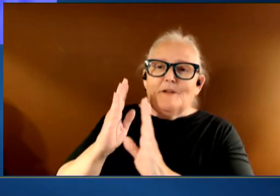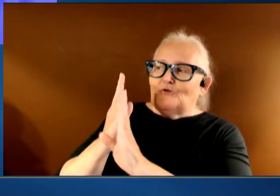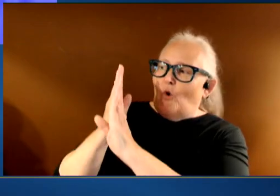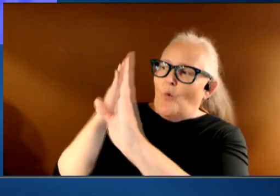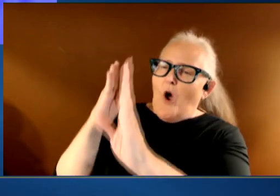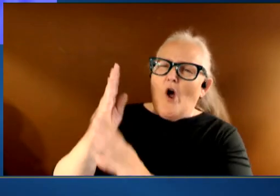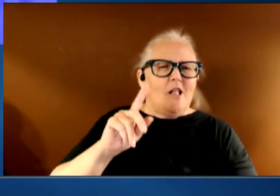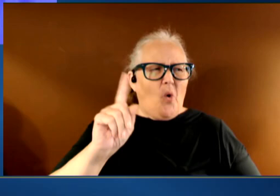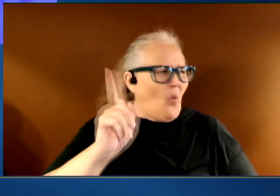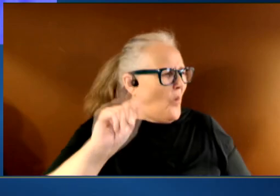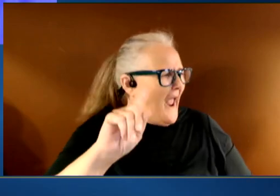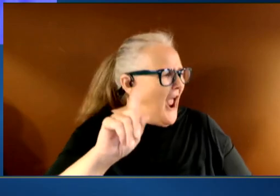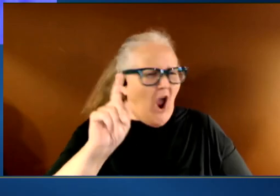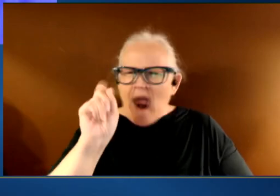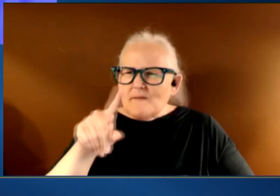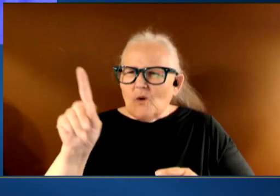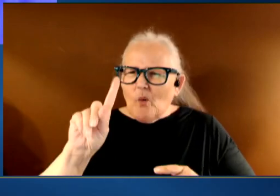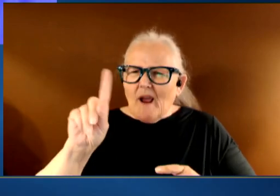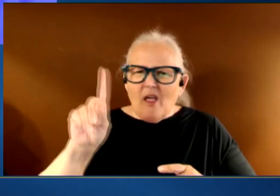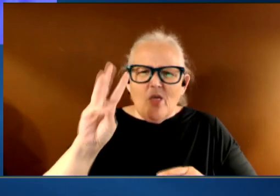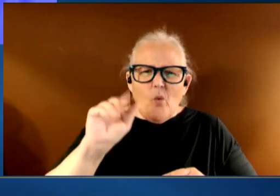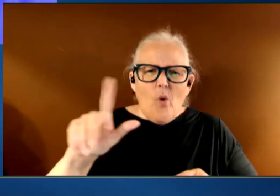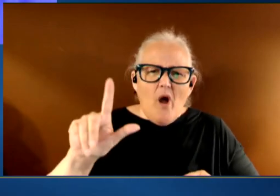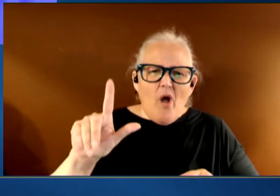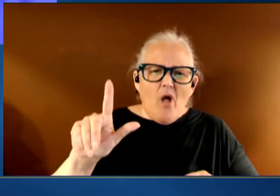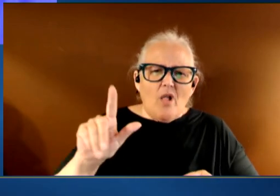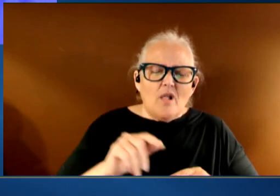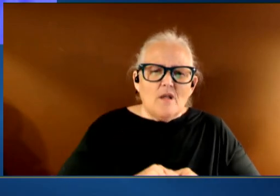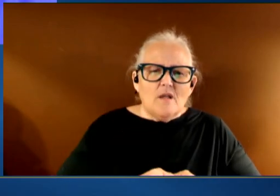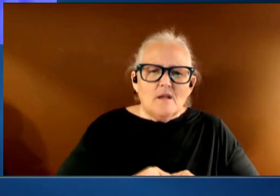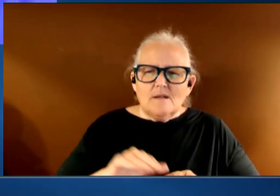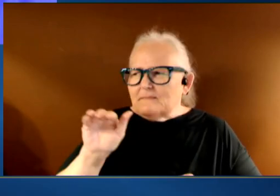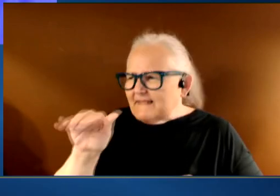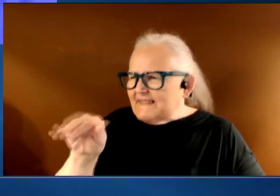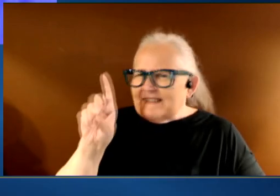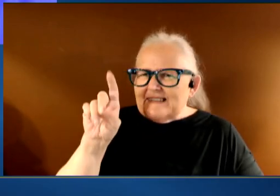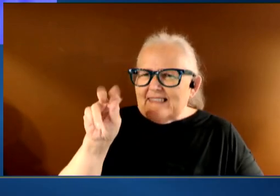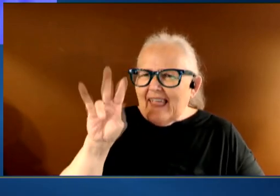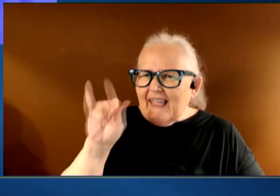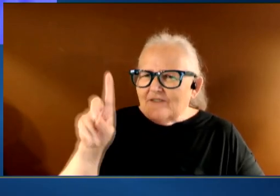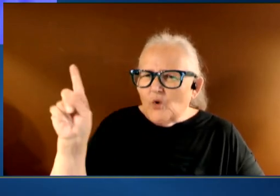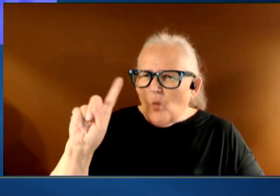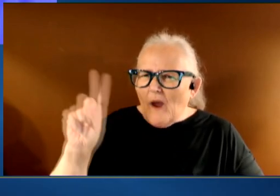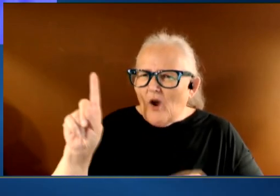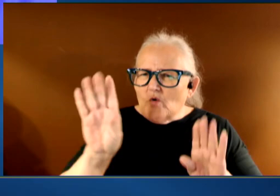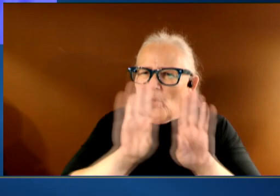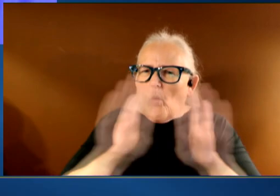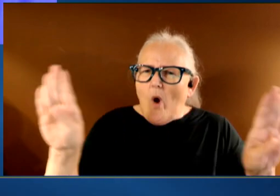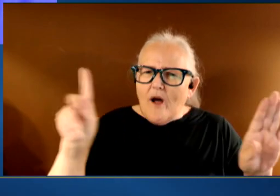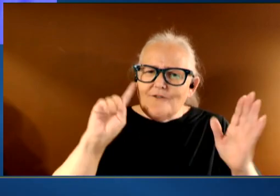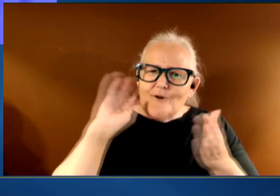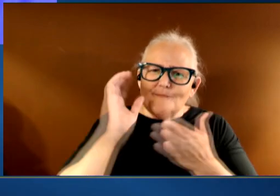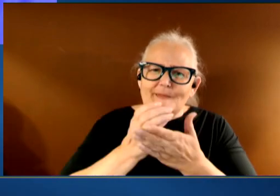wall that people can find? David, where's the photo wall? Right up here on the left,